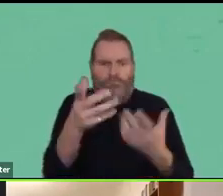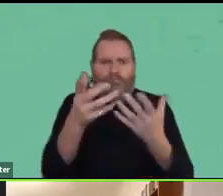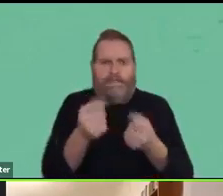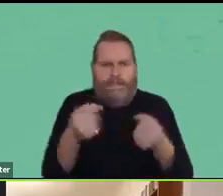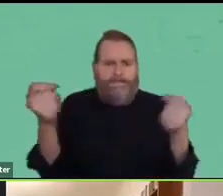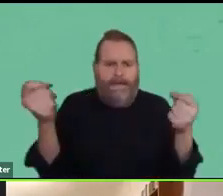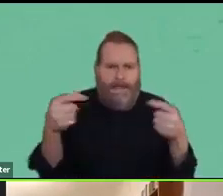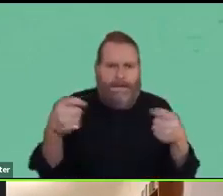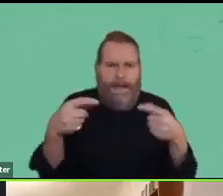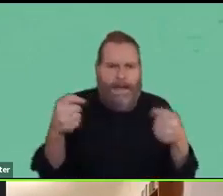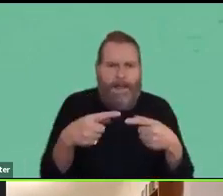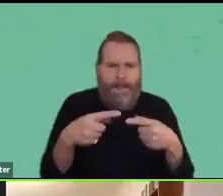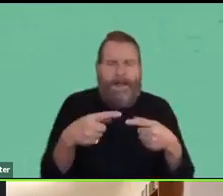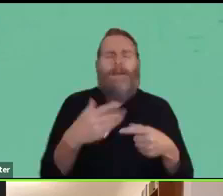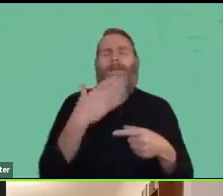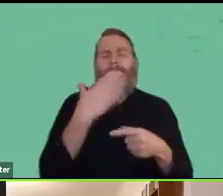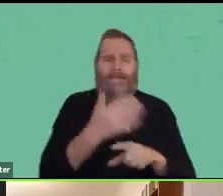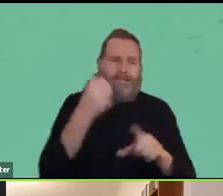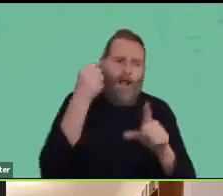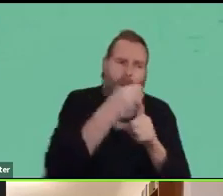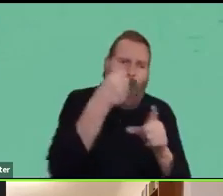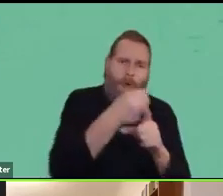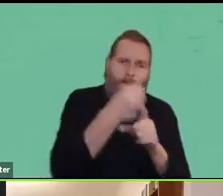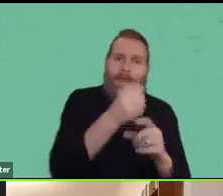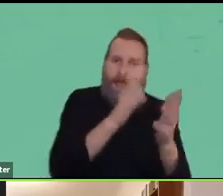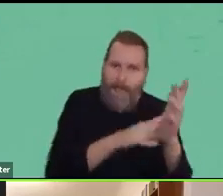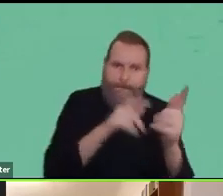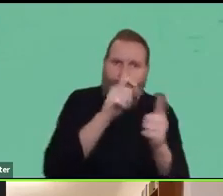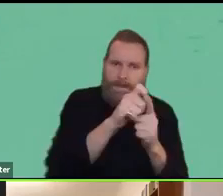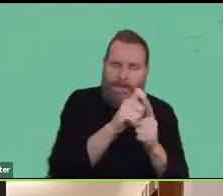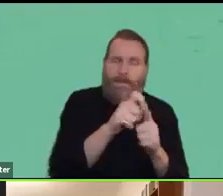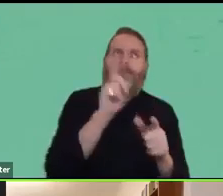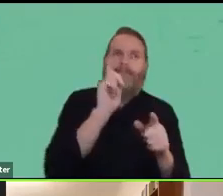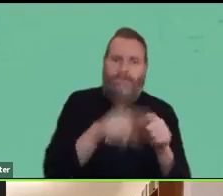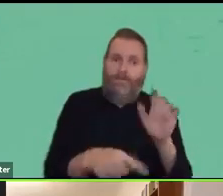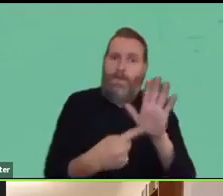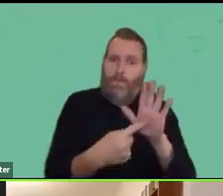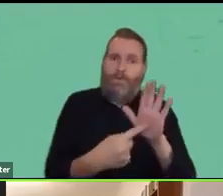point that Rachel made is really really important you know we saw great support